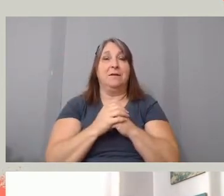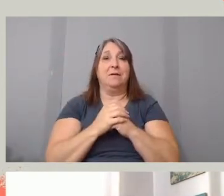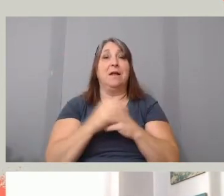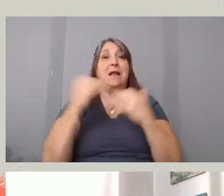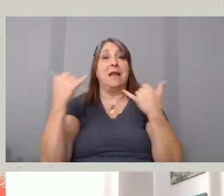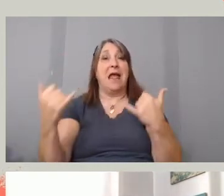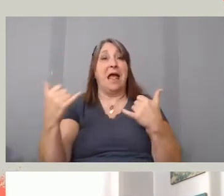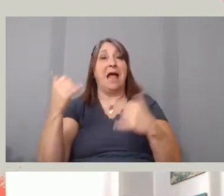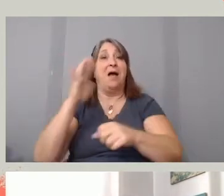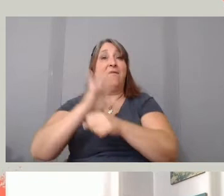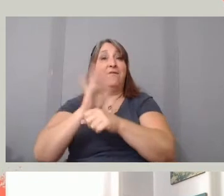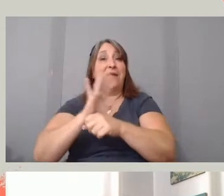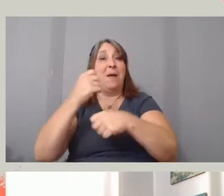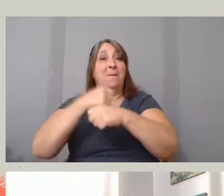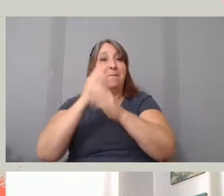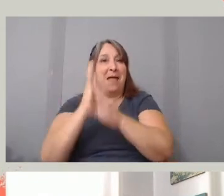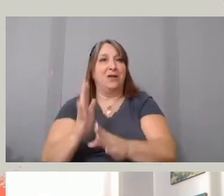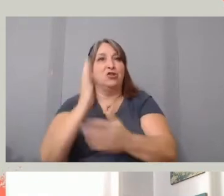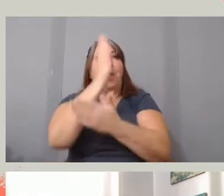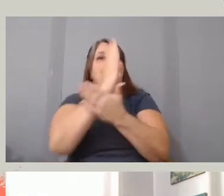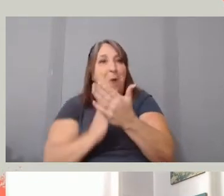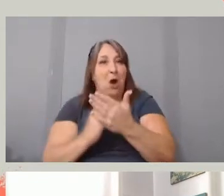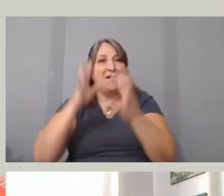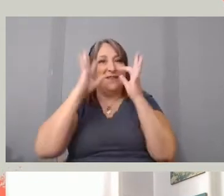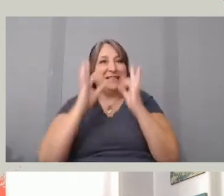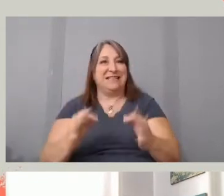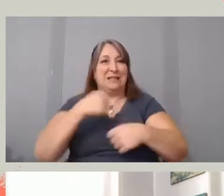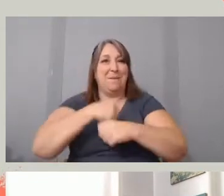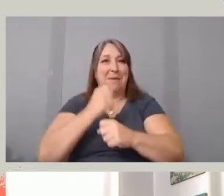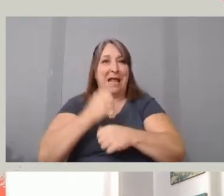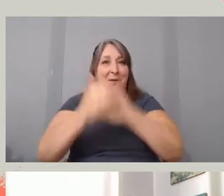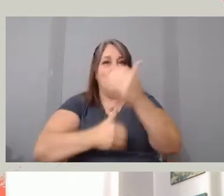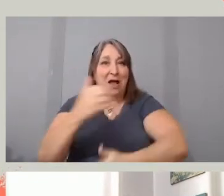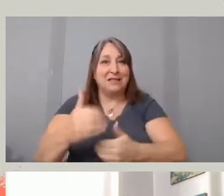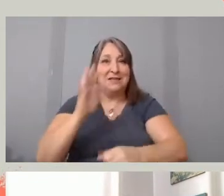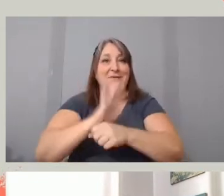into the decision-making process. It has filmmakers on the board of directors